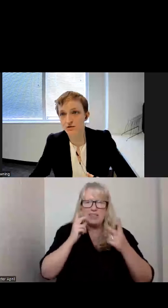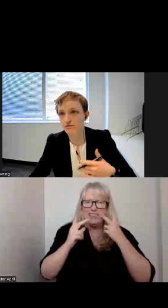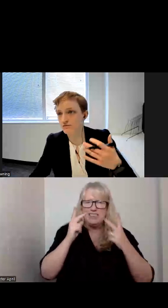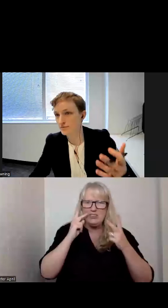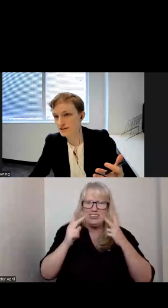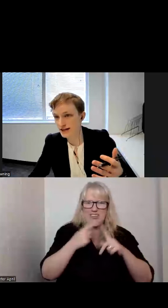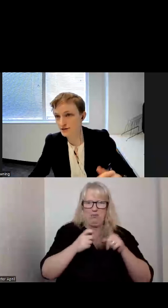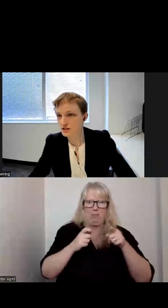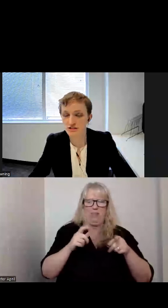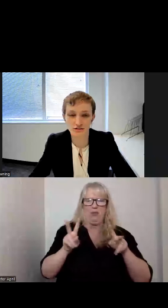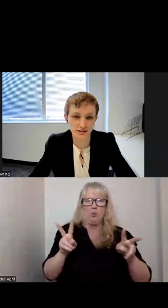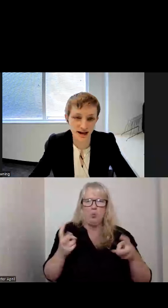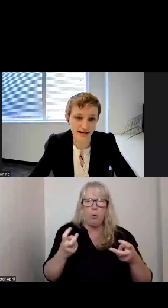QUOTE AND FROM THE DATA THAT WE LOOKED AT,